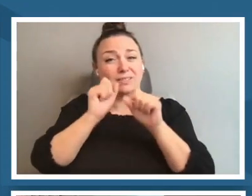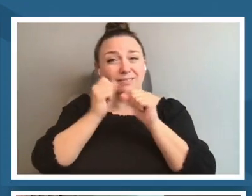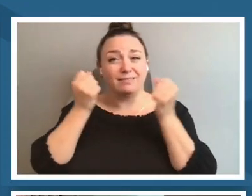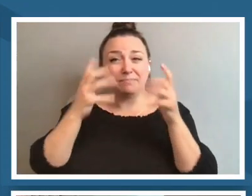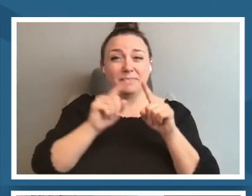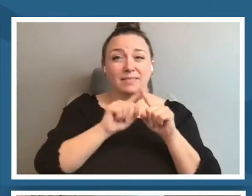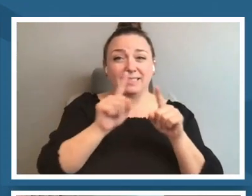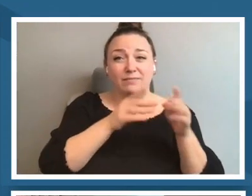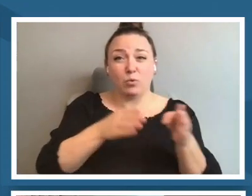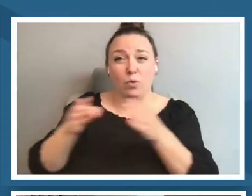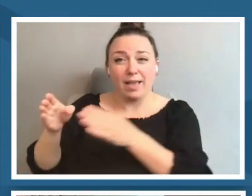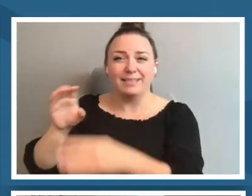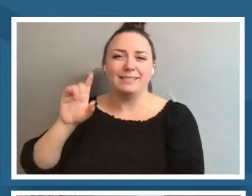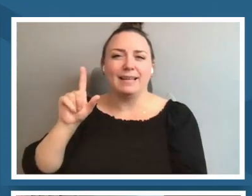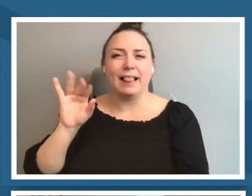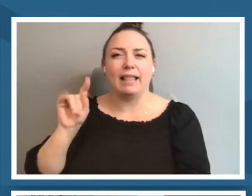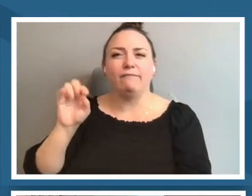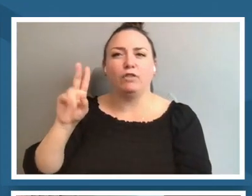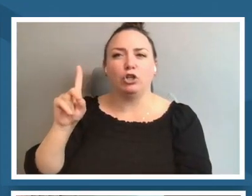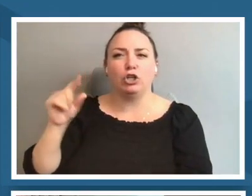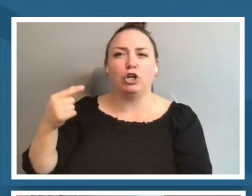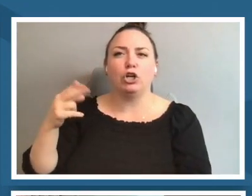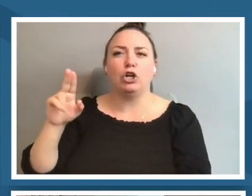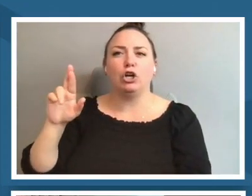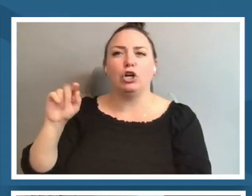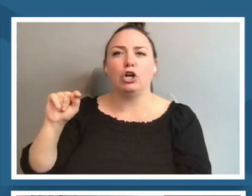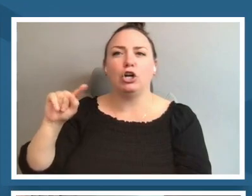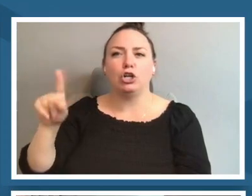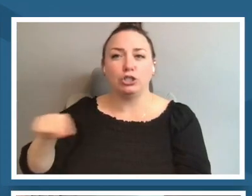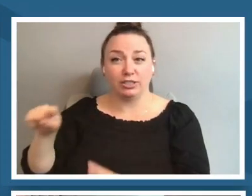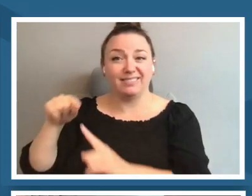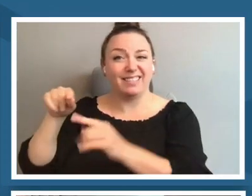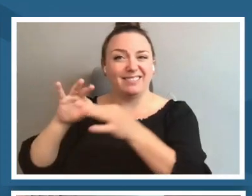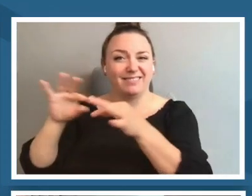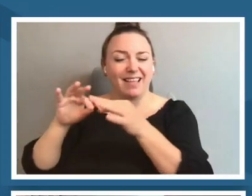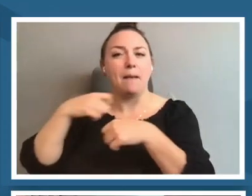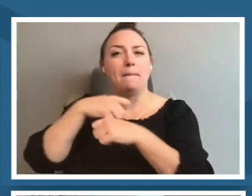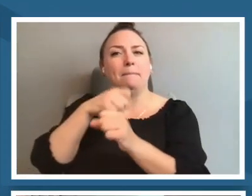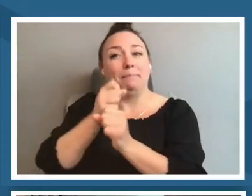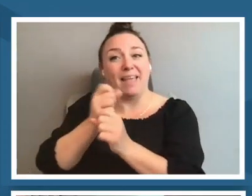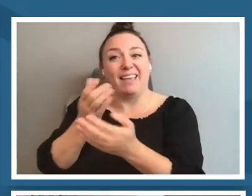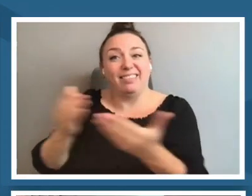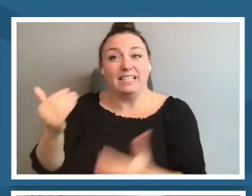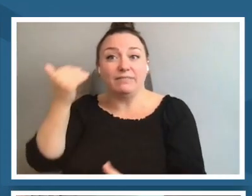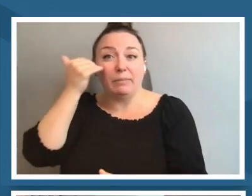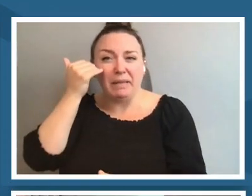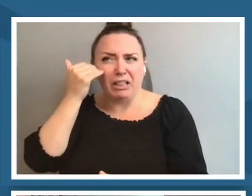it to kind of make the familiar strange and the strange familiar which as a